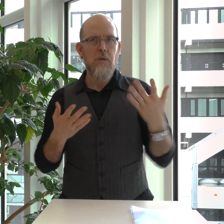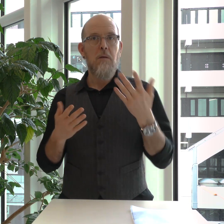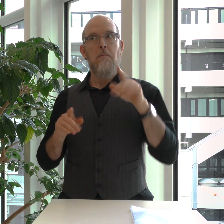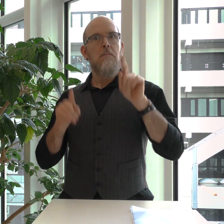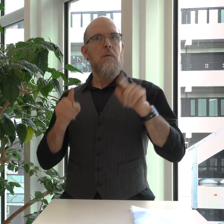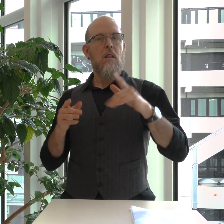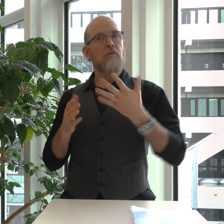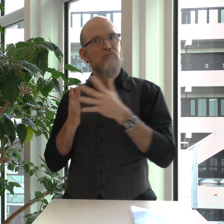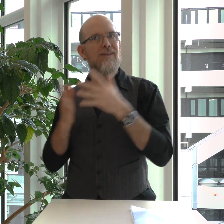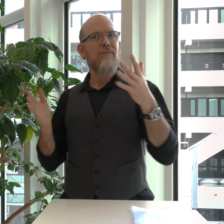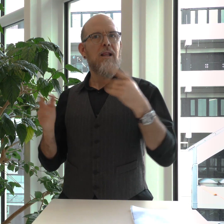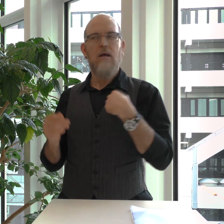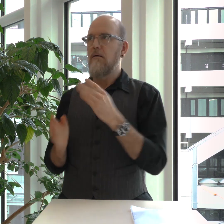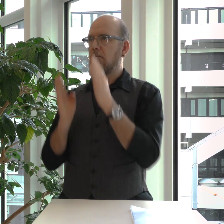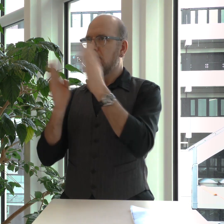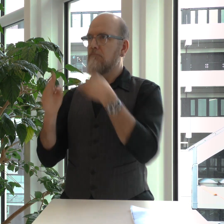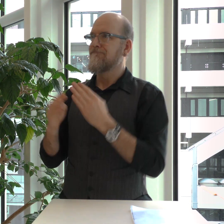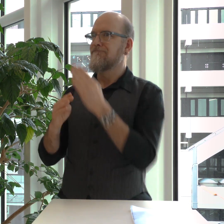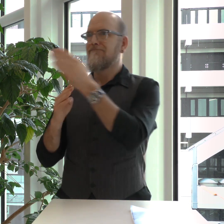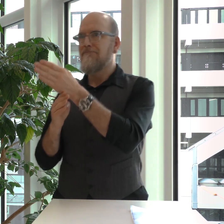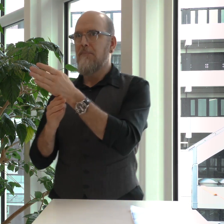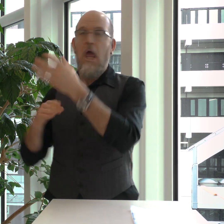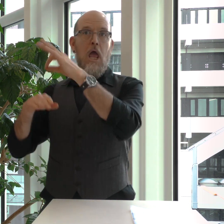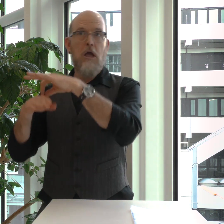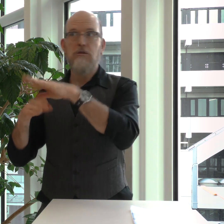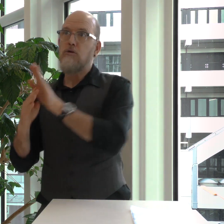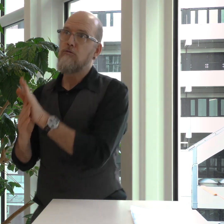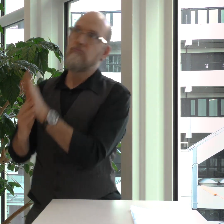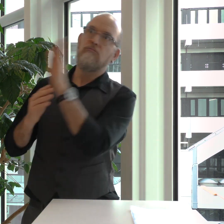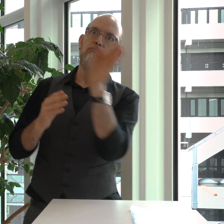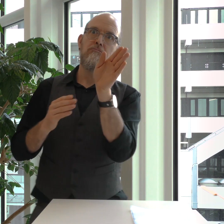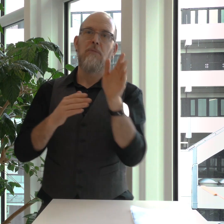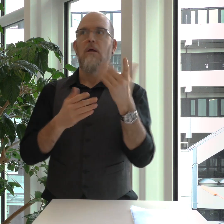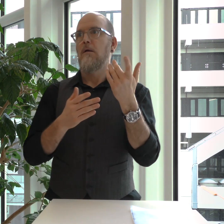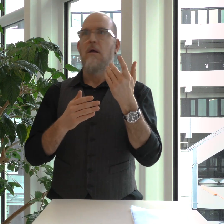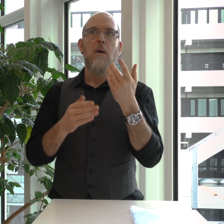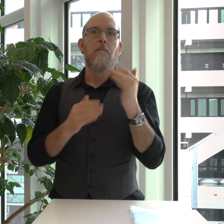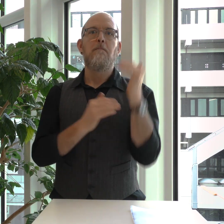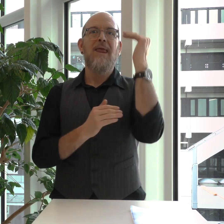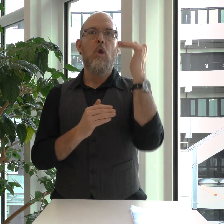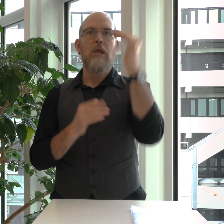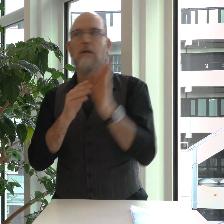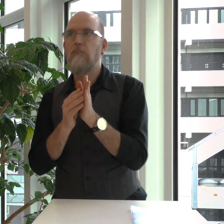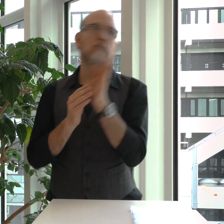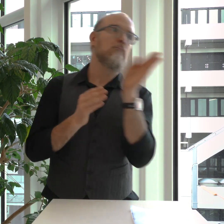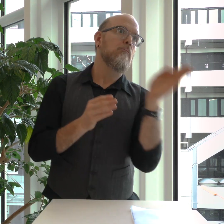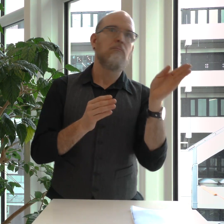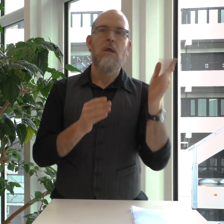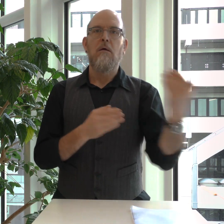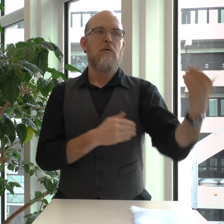sometimes even very diverse: starting with a doctor’s appointment, then maybe a visit to a government office,